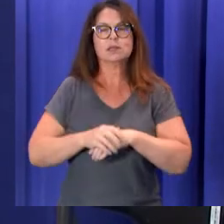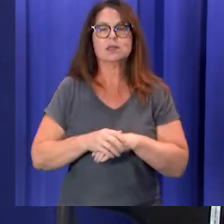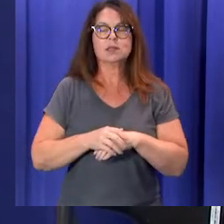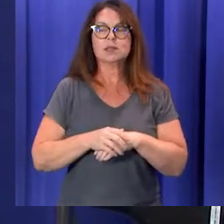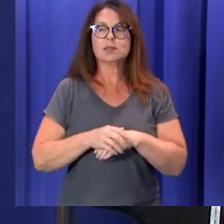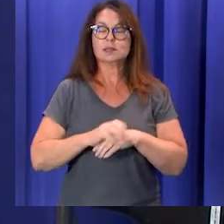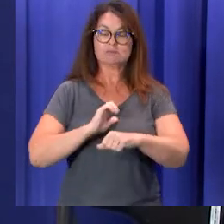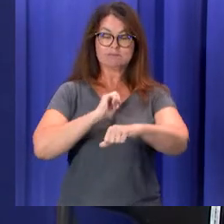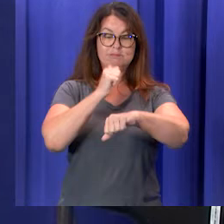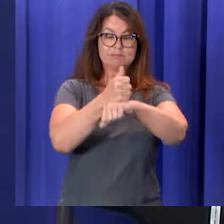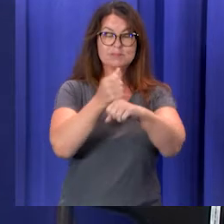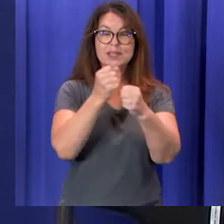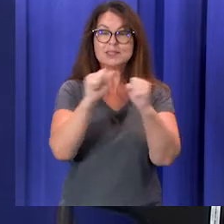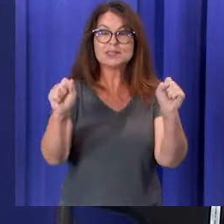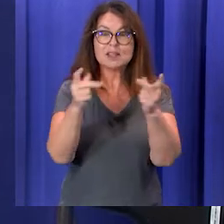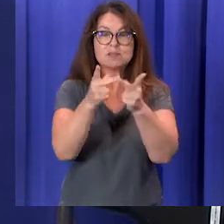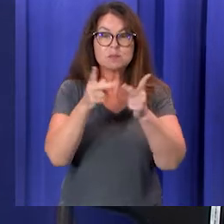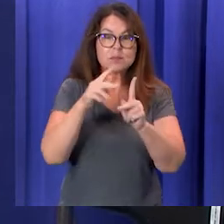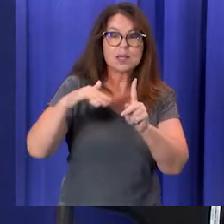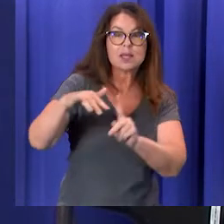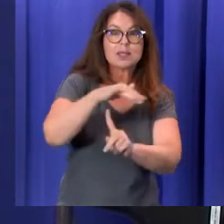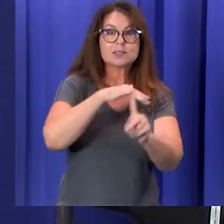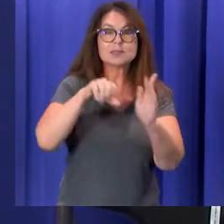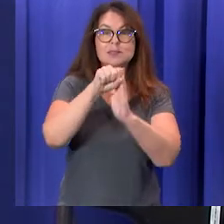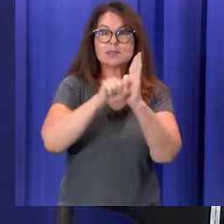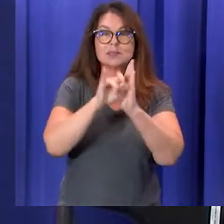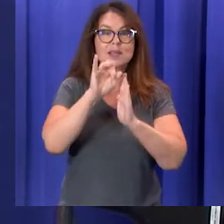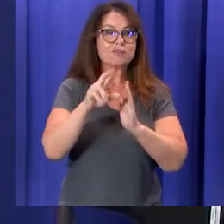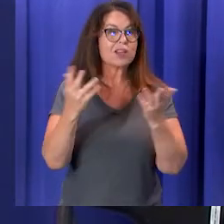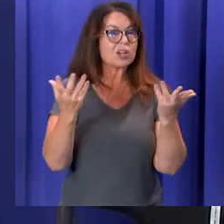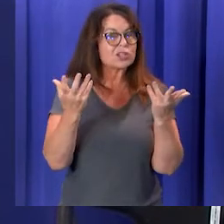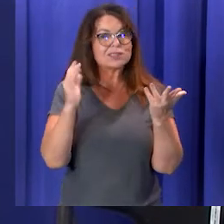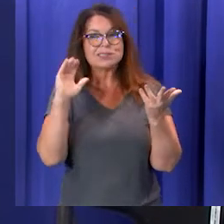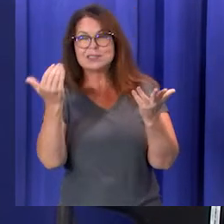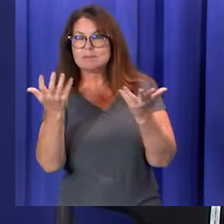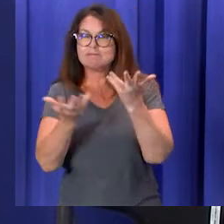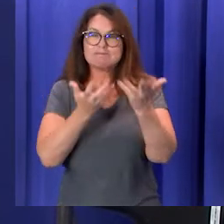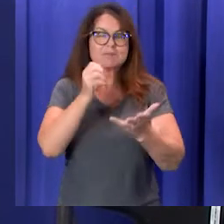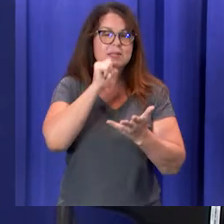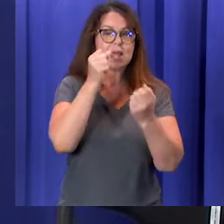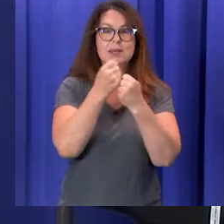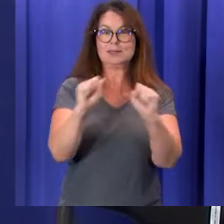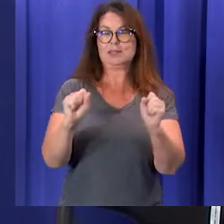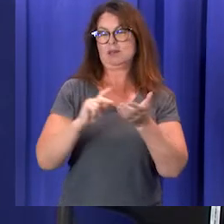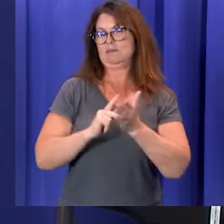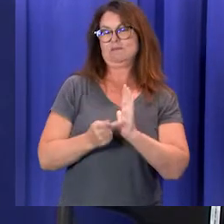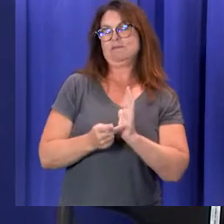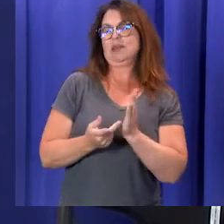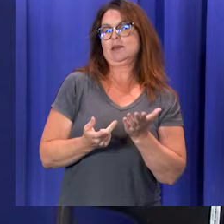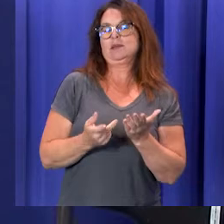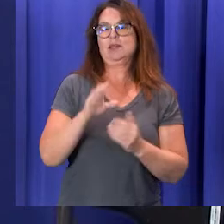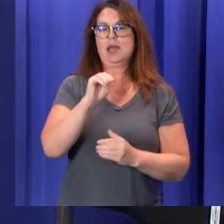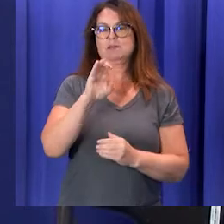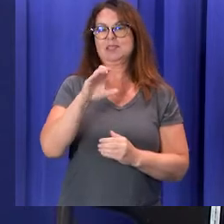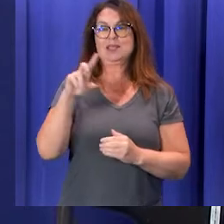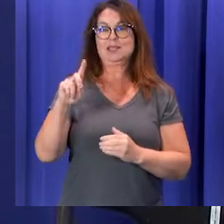MCD's presence at the State Fair this year would reinforce the message to society that the lives